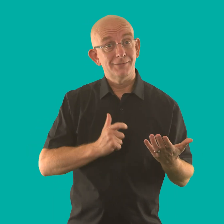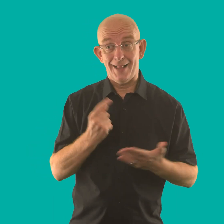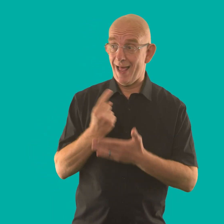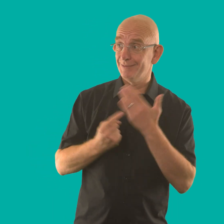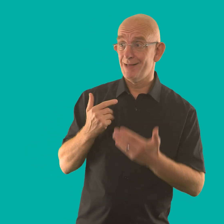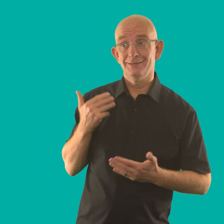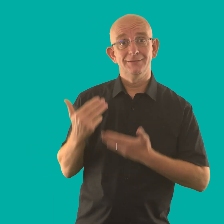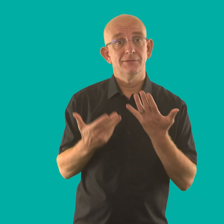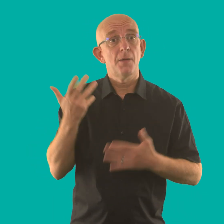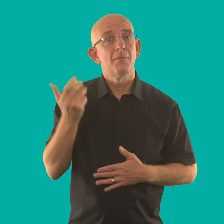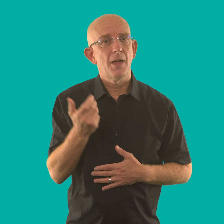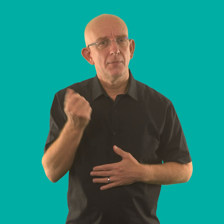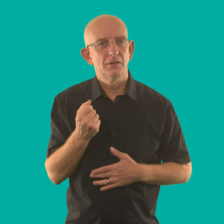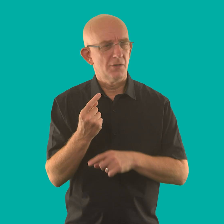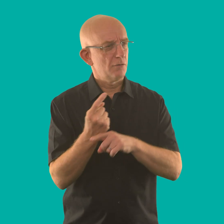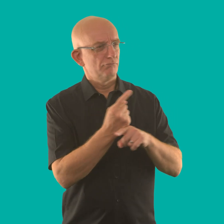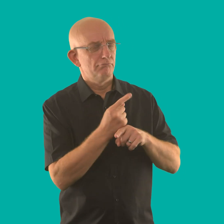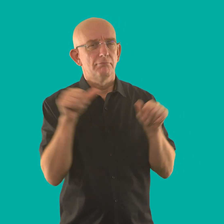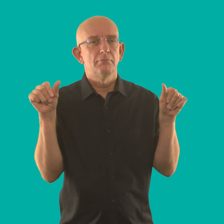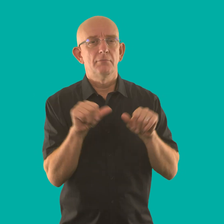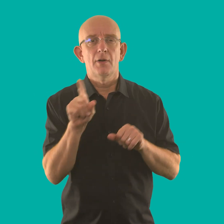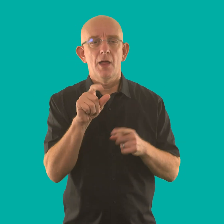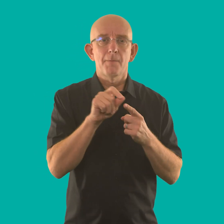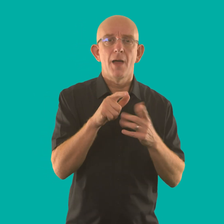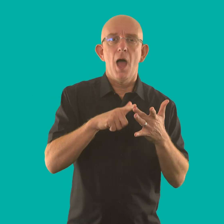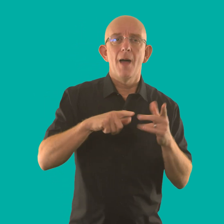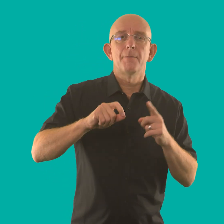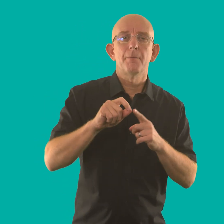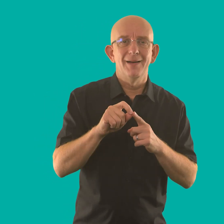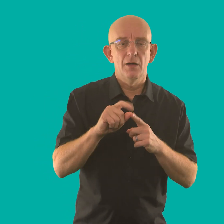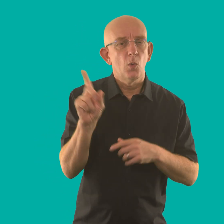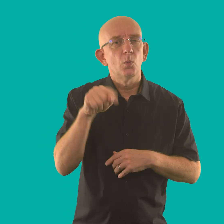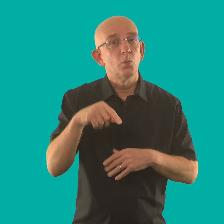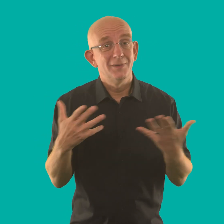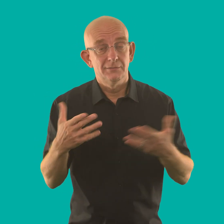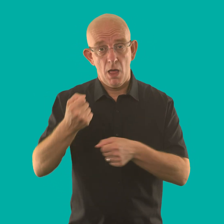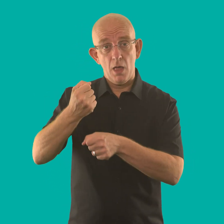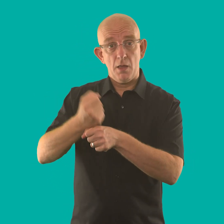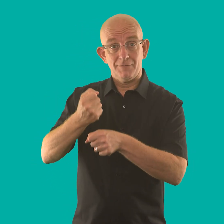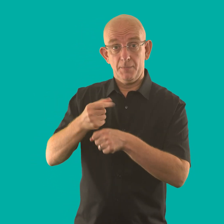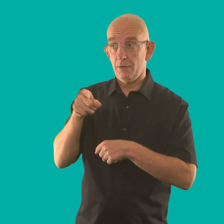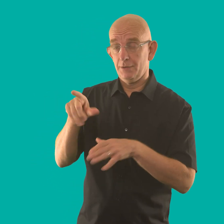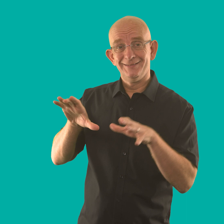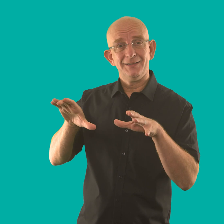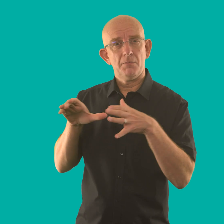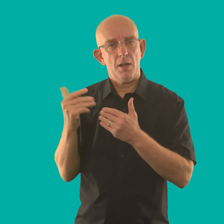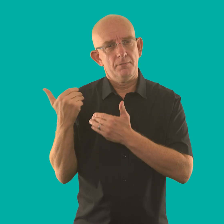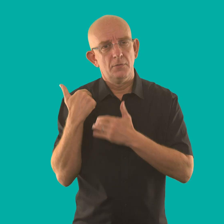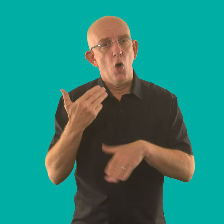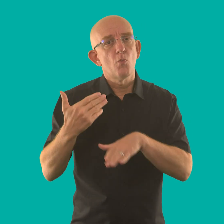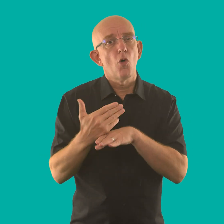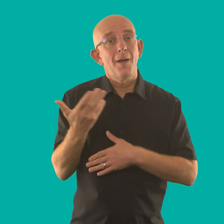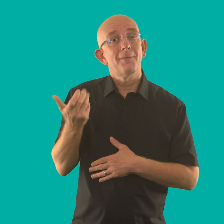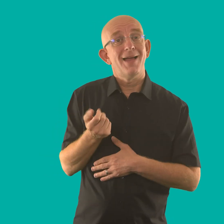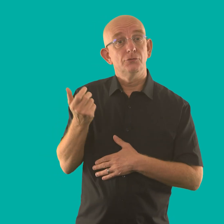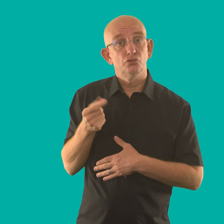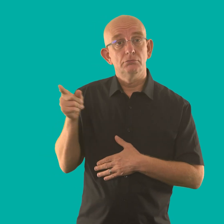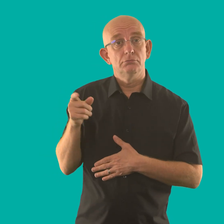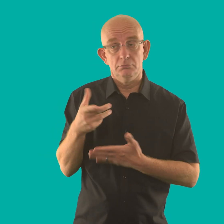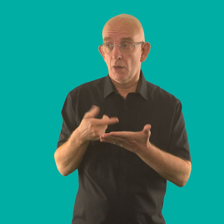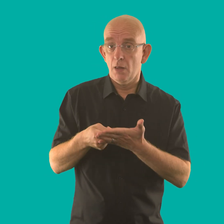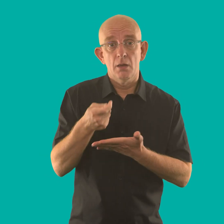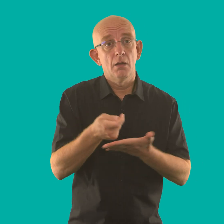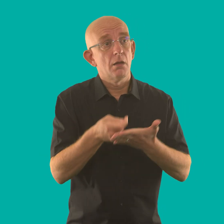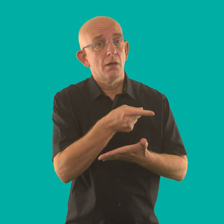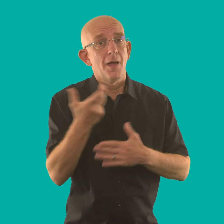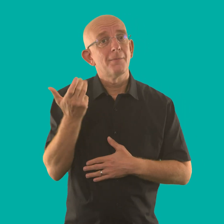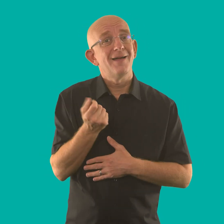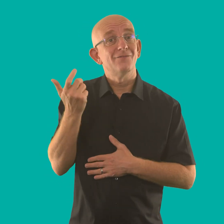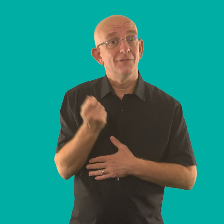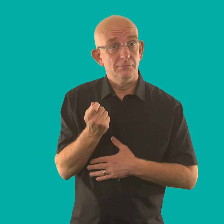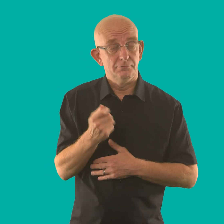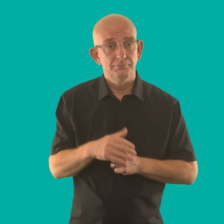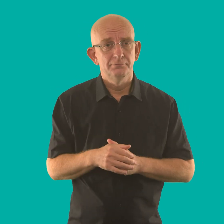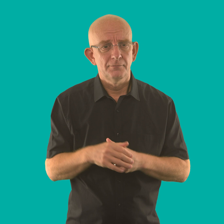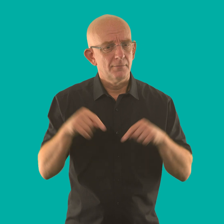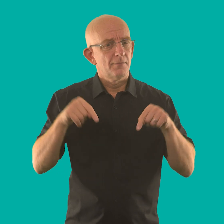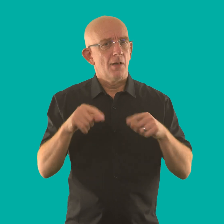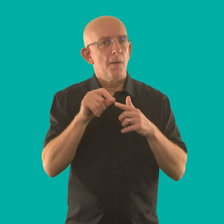Personal Independence Payment, sometimes known as PIP, is a benefit paid by the Department for Work and Pensions.